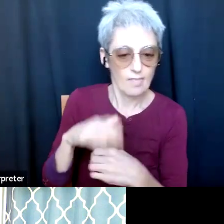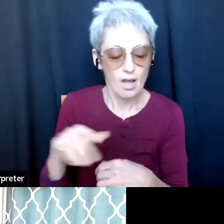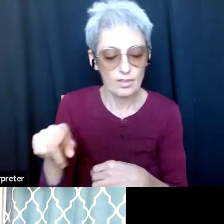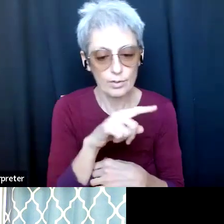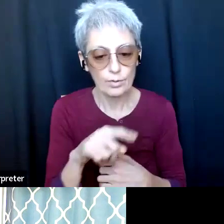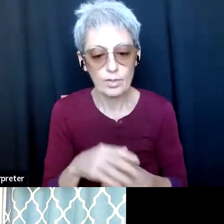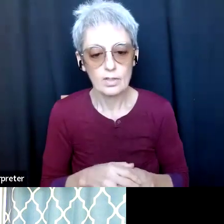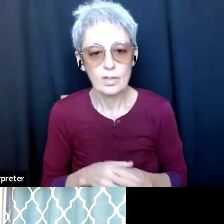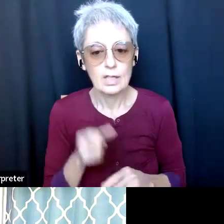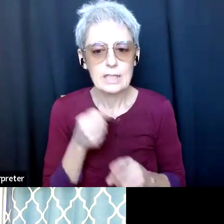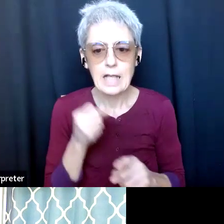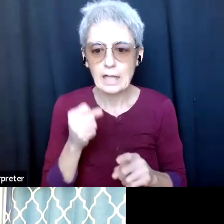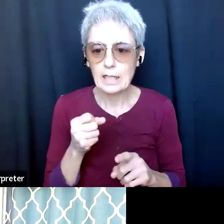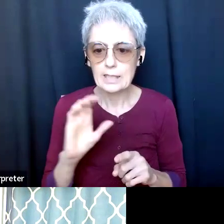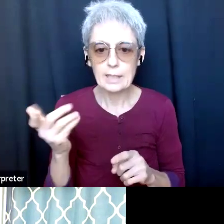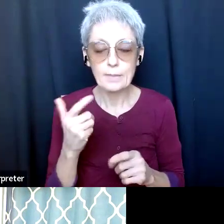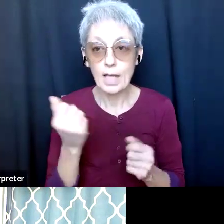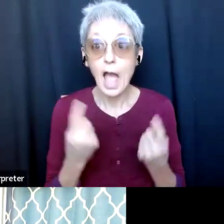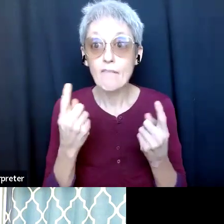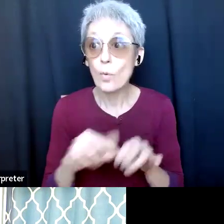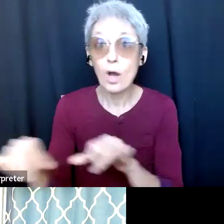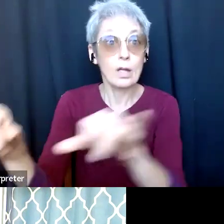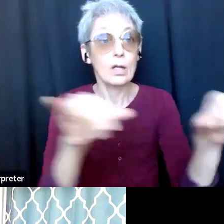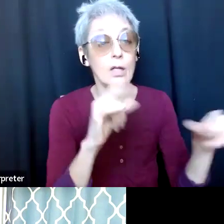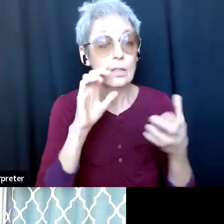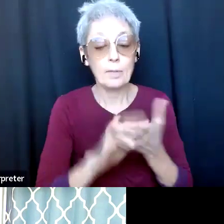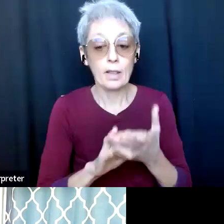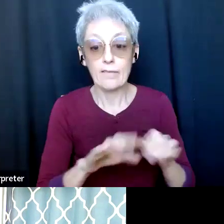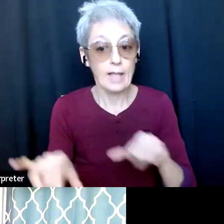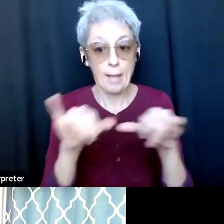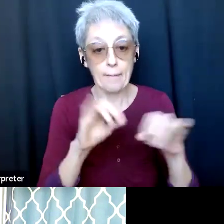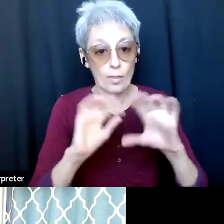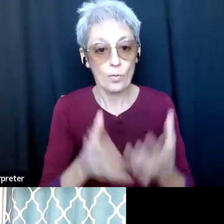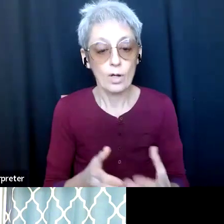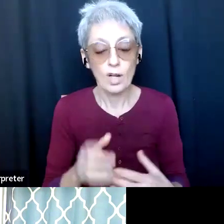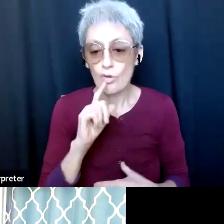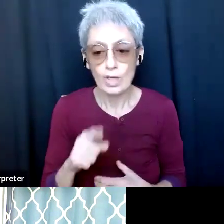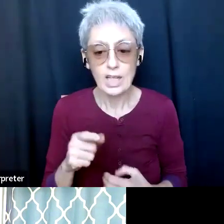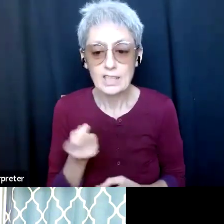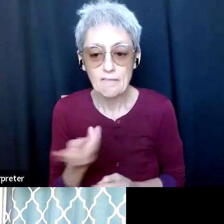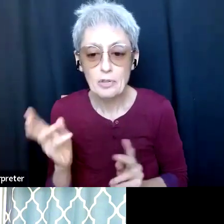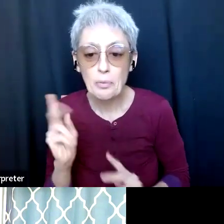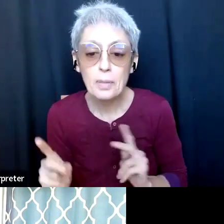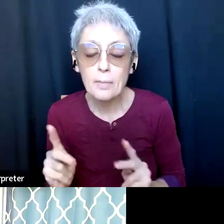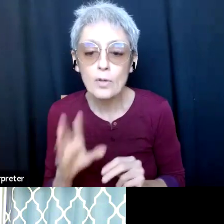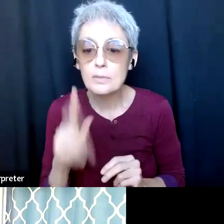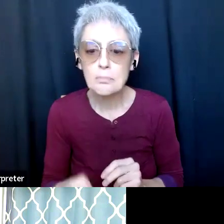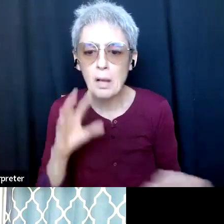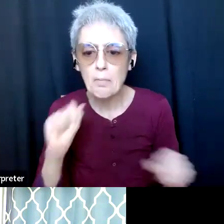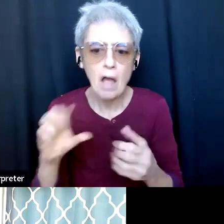All right, Patrick Lemaire asks, "Regarding individual differences, could objective and subjective tolerance to distraction interact